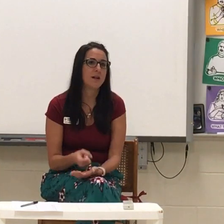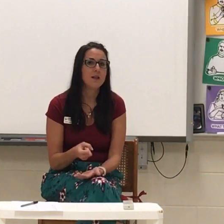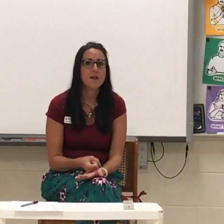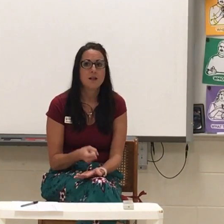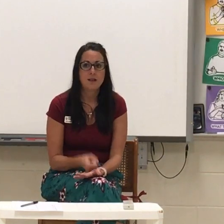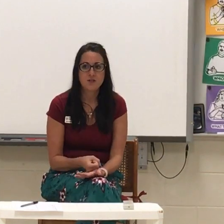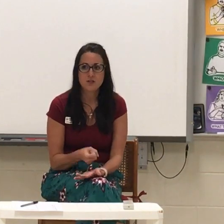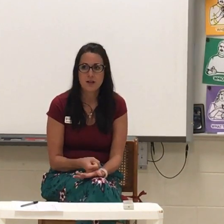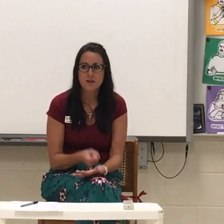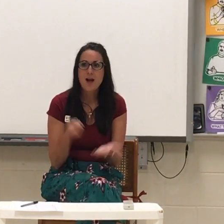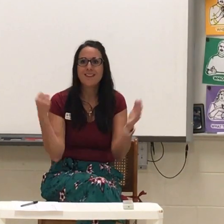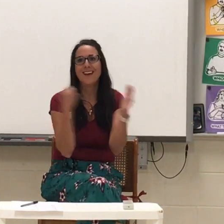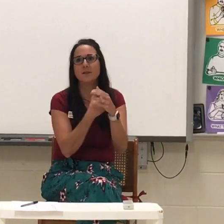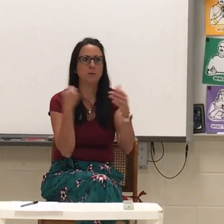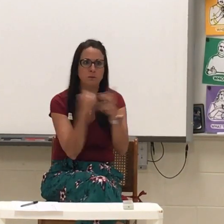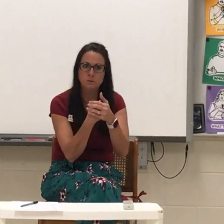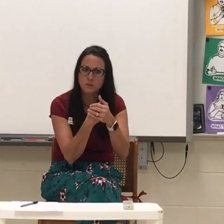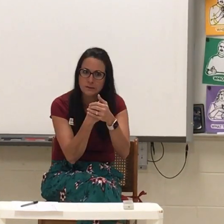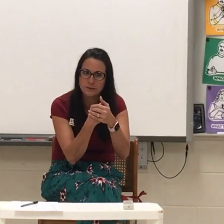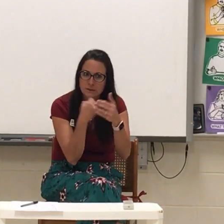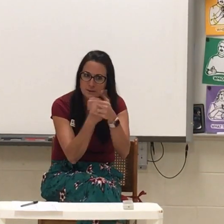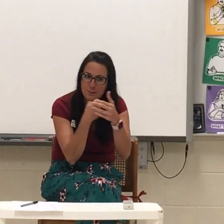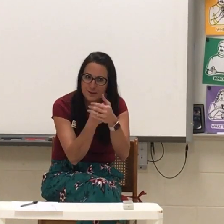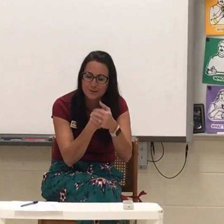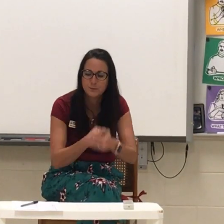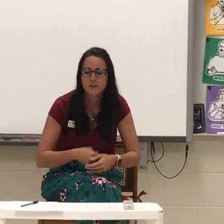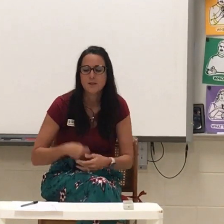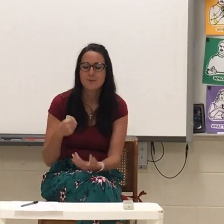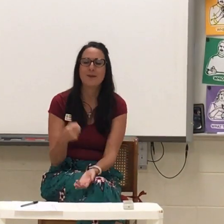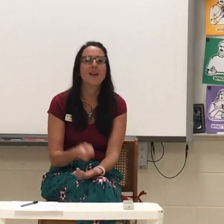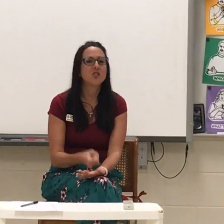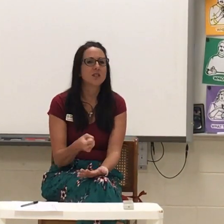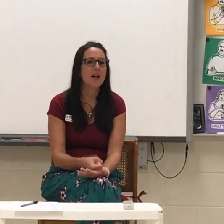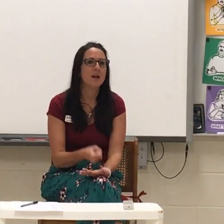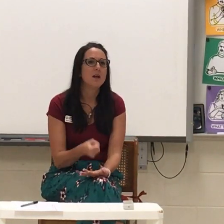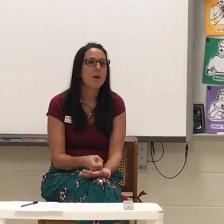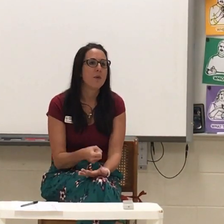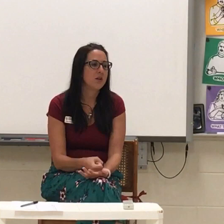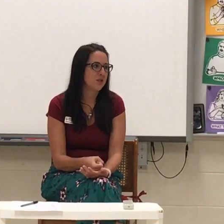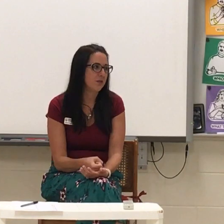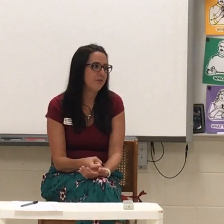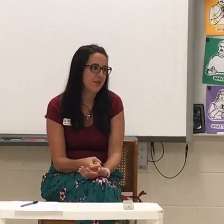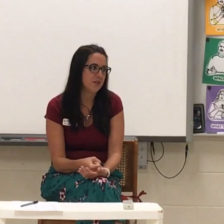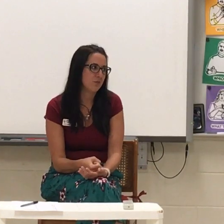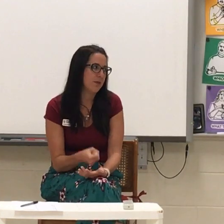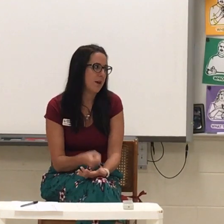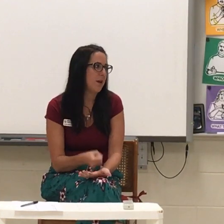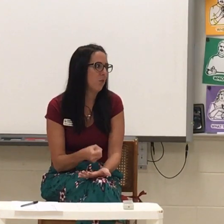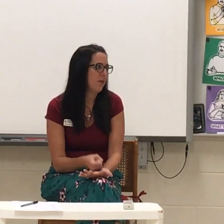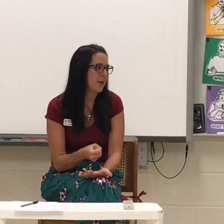kind of like just not like but like just kind of punch their fists when they when